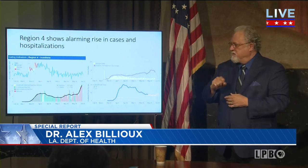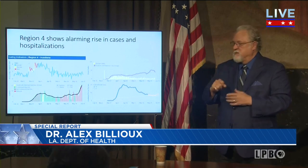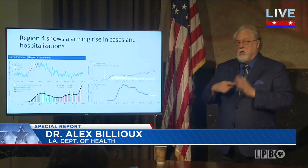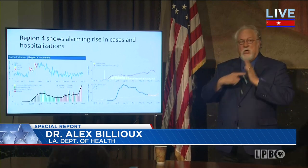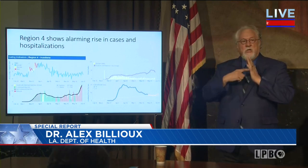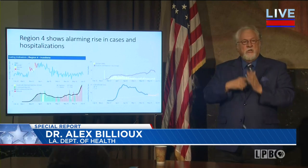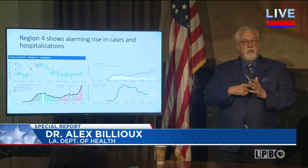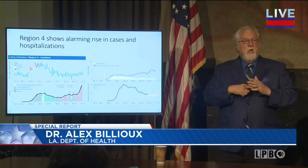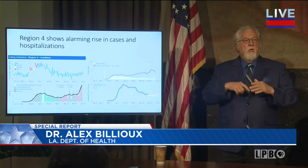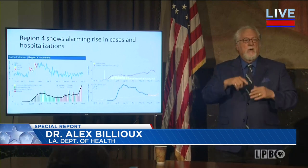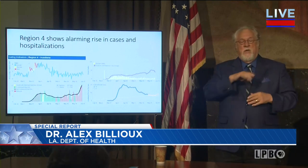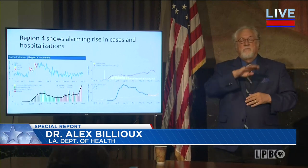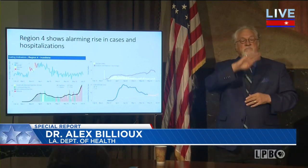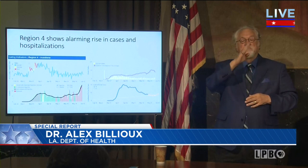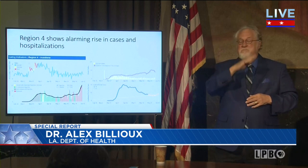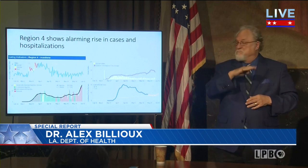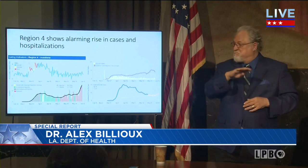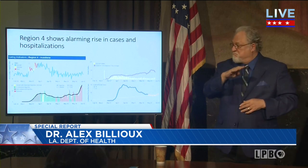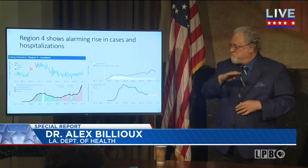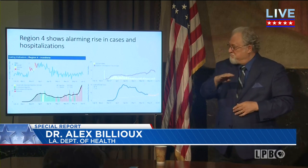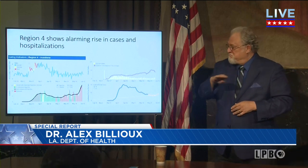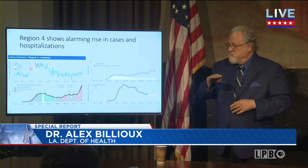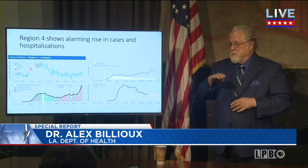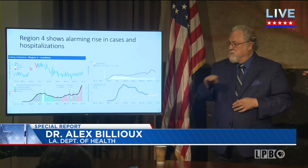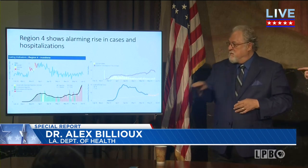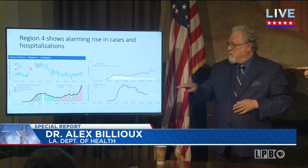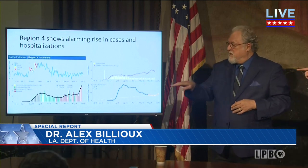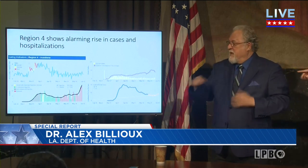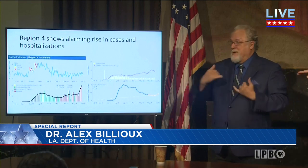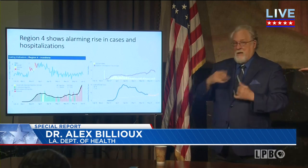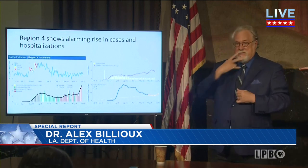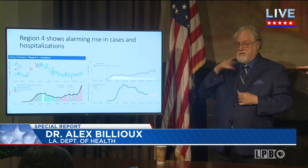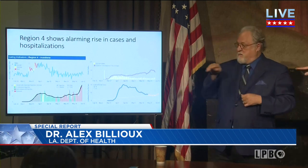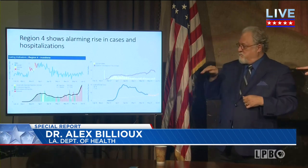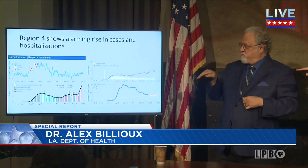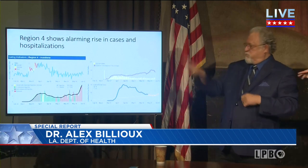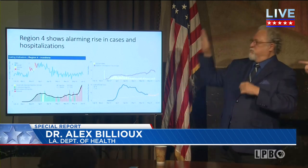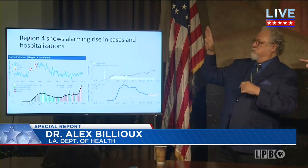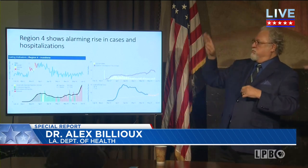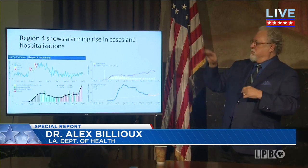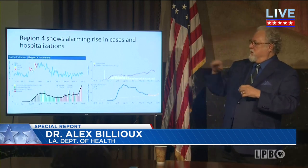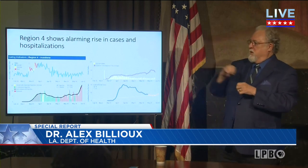WE'LL START WITH REGION 4. REGION 4 SHOWED AN ALARMING RISE IN NEW CASES.